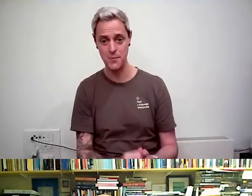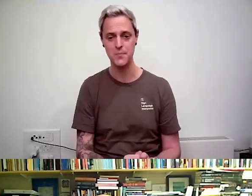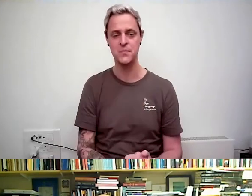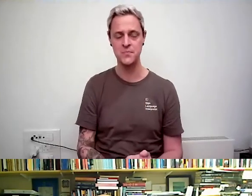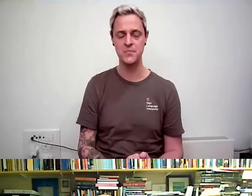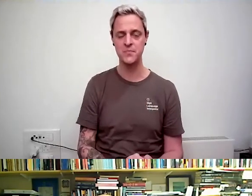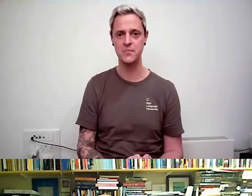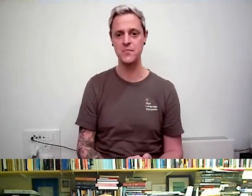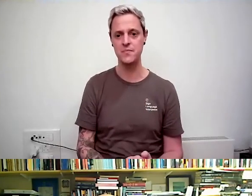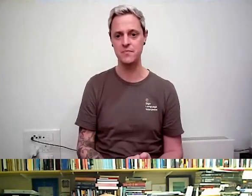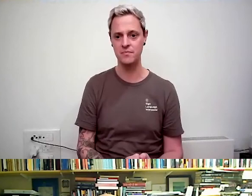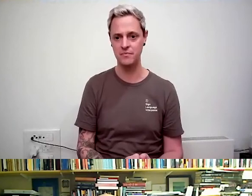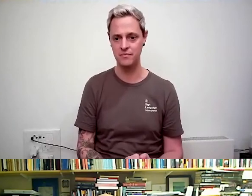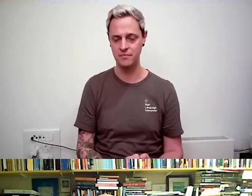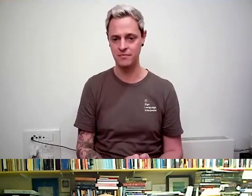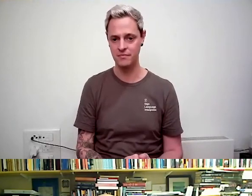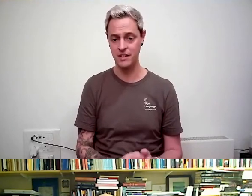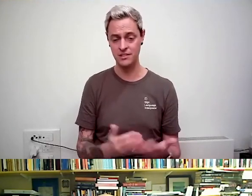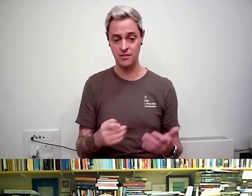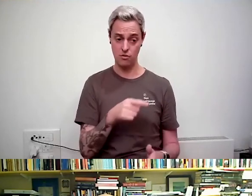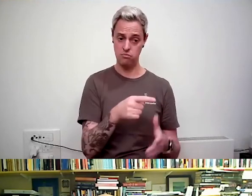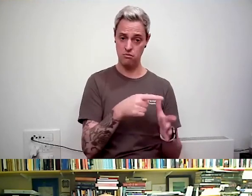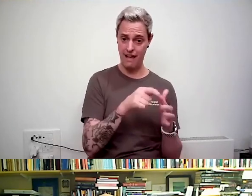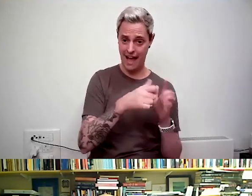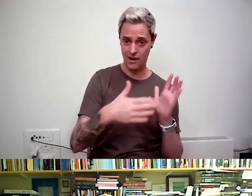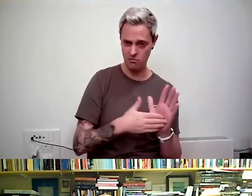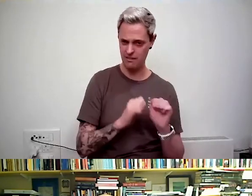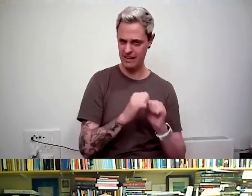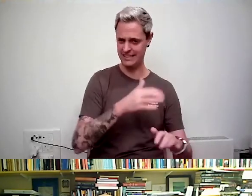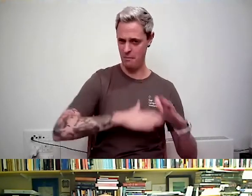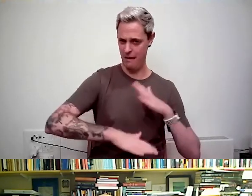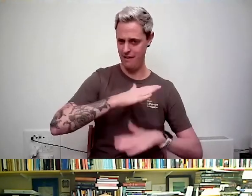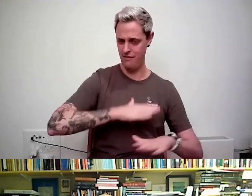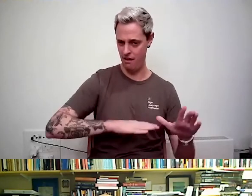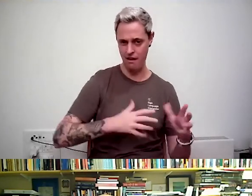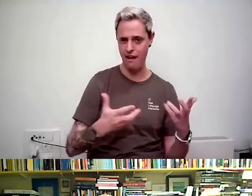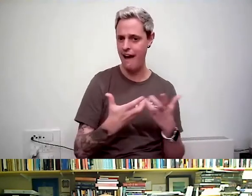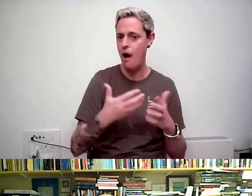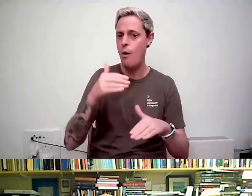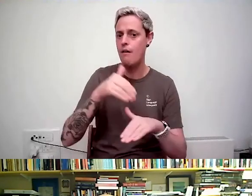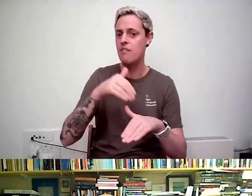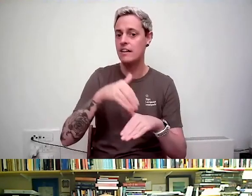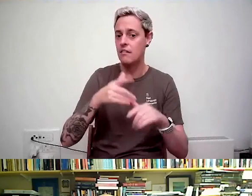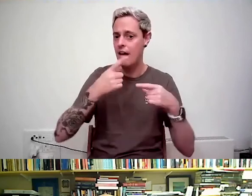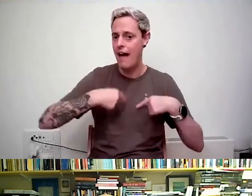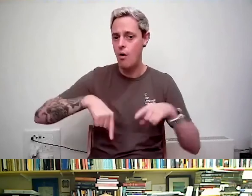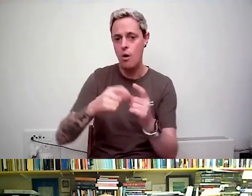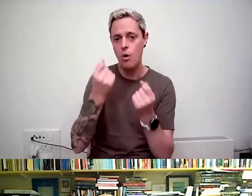what implications do you think Adam's behaviour might have for our modern understanding of prophecy?